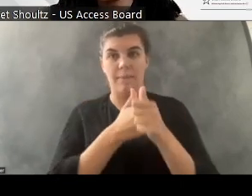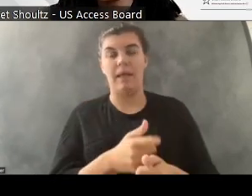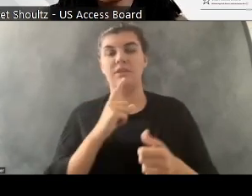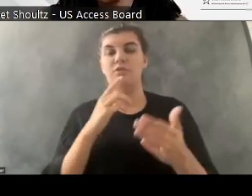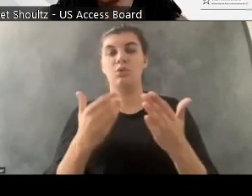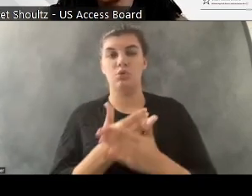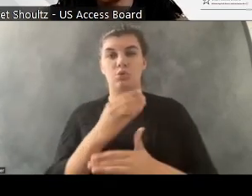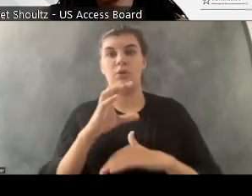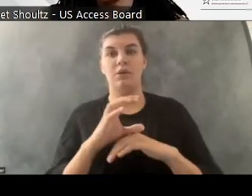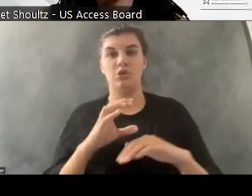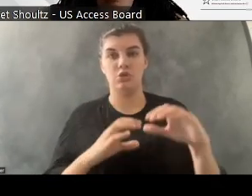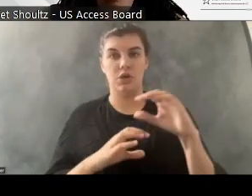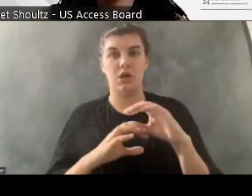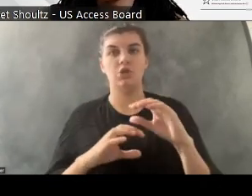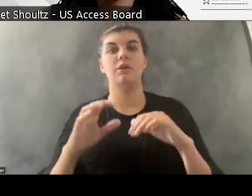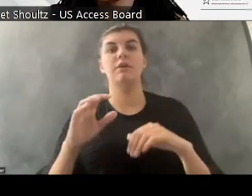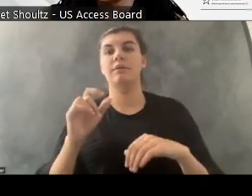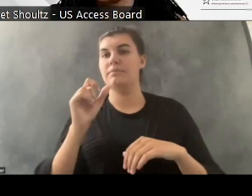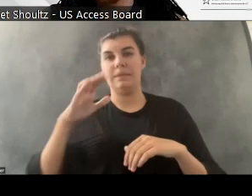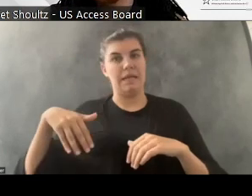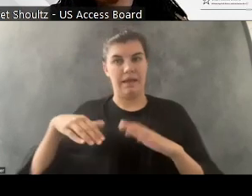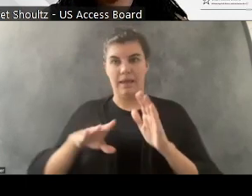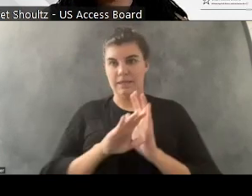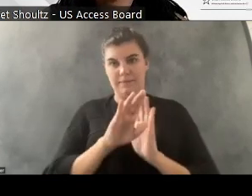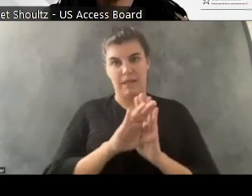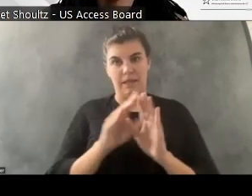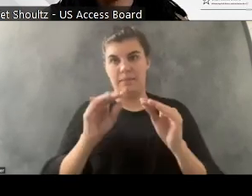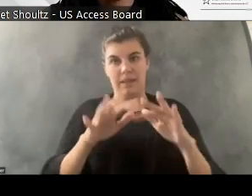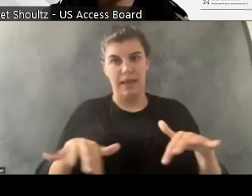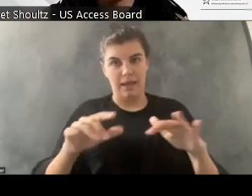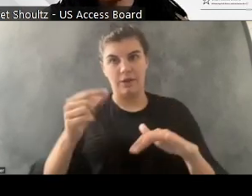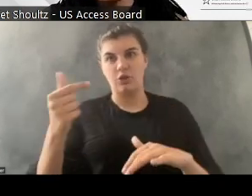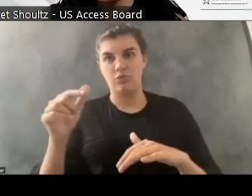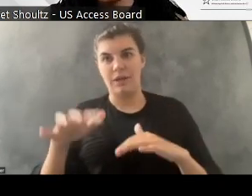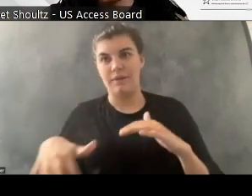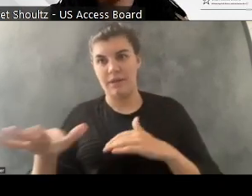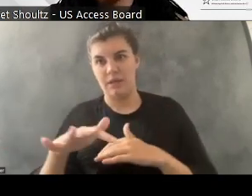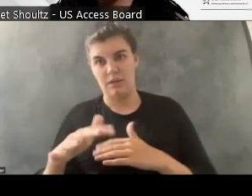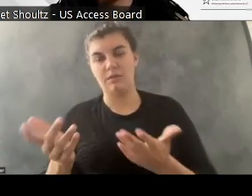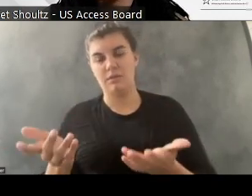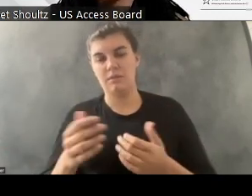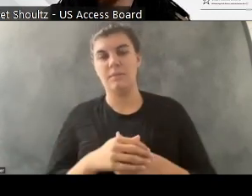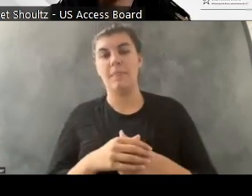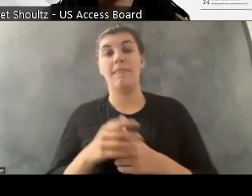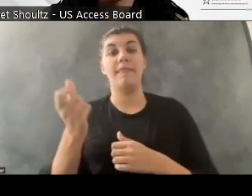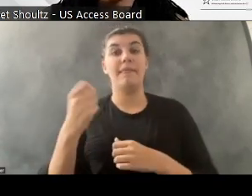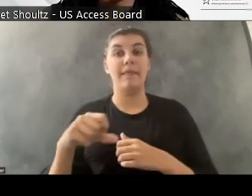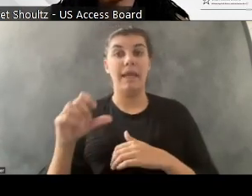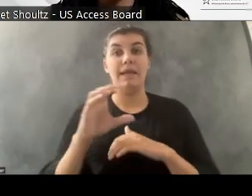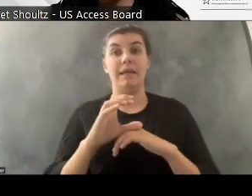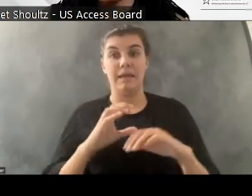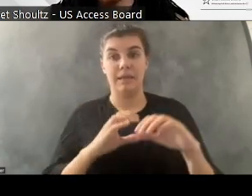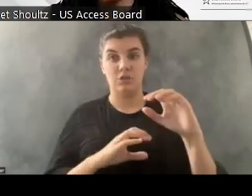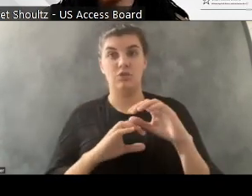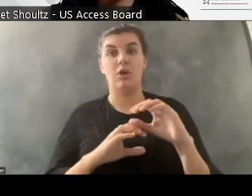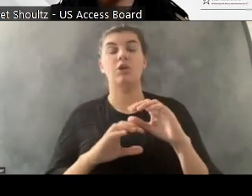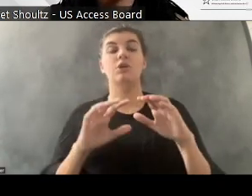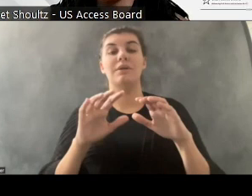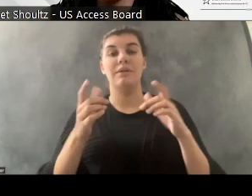new construction on undeveloped land (so greenfield essentially) while any construction undertaken in